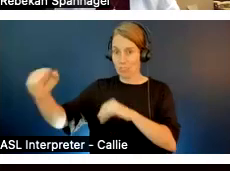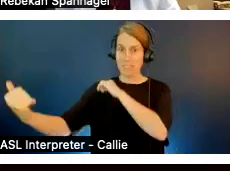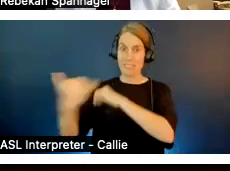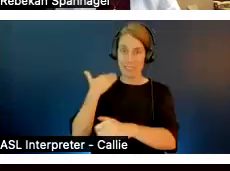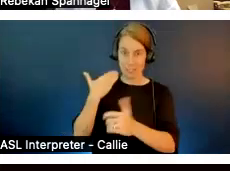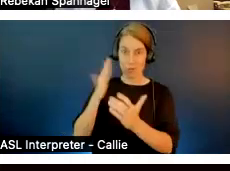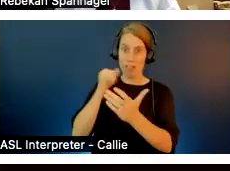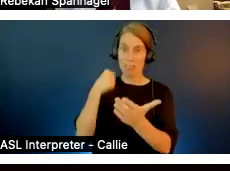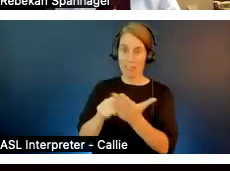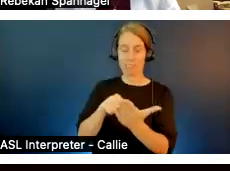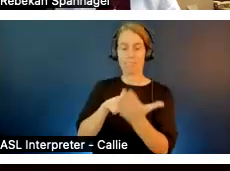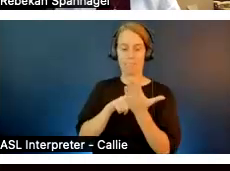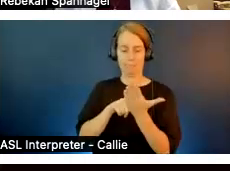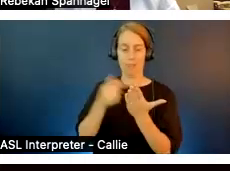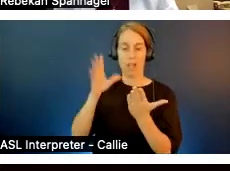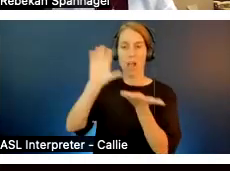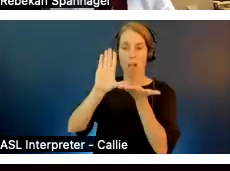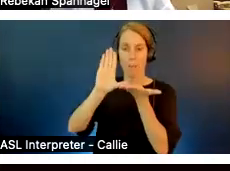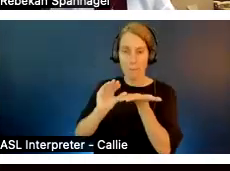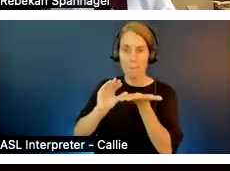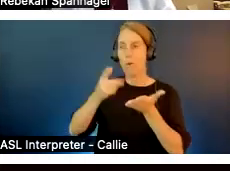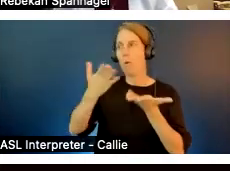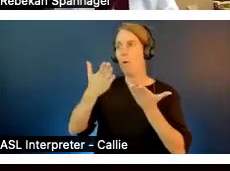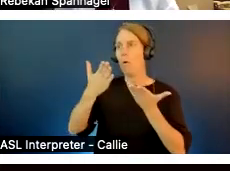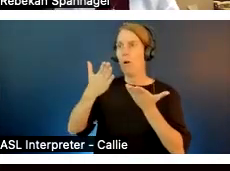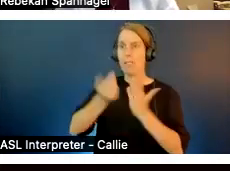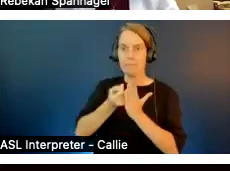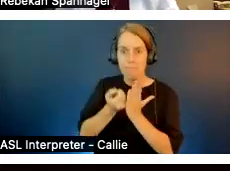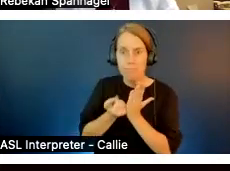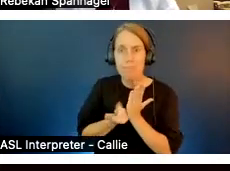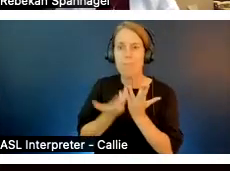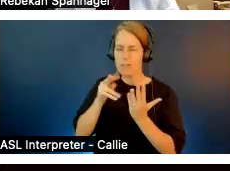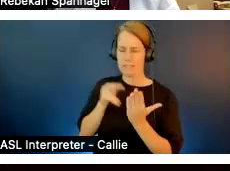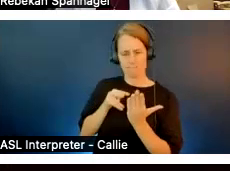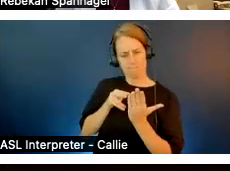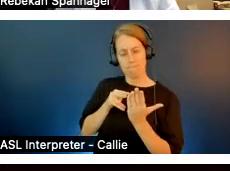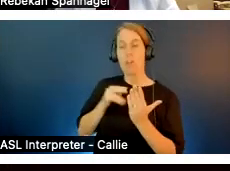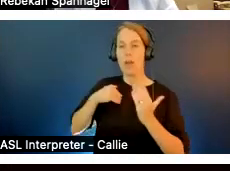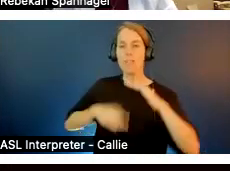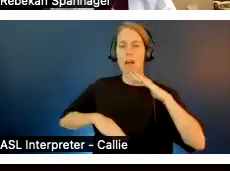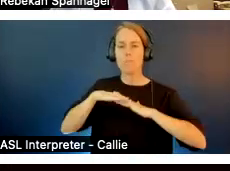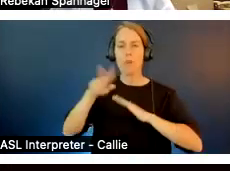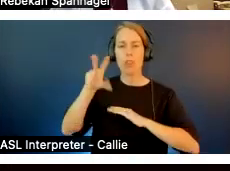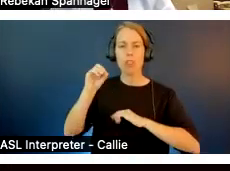from that from dhhs to advocate for your right to receive this service now there are certain